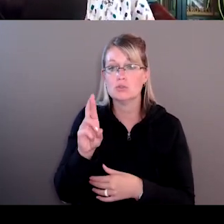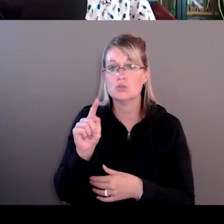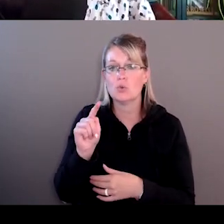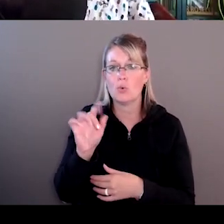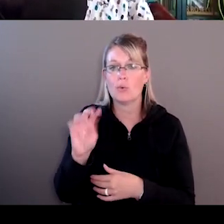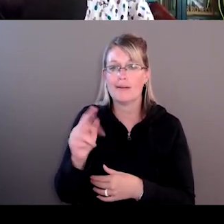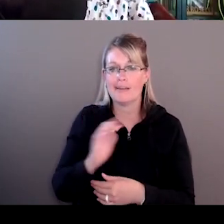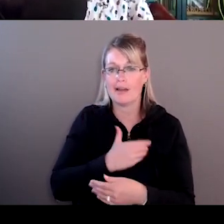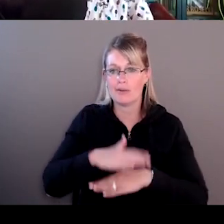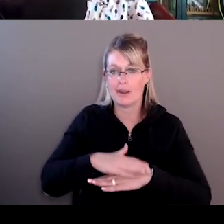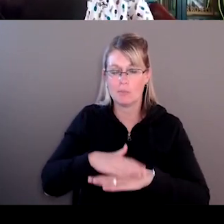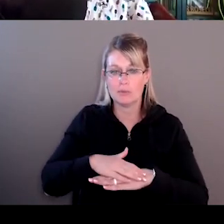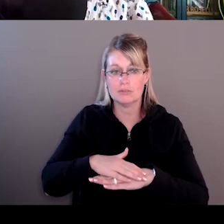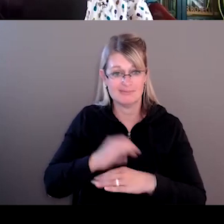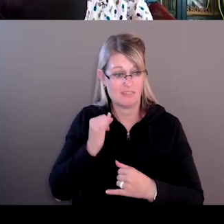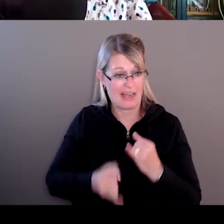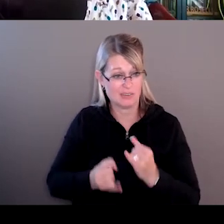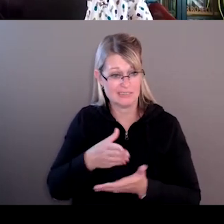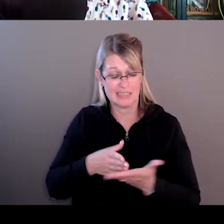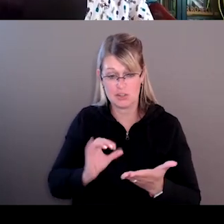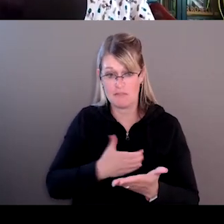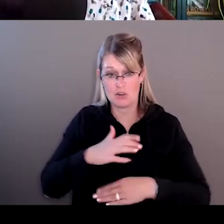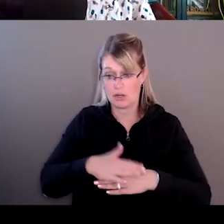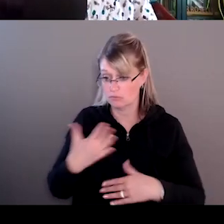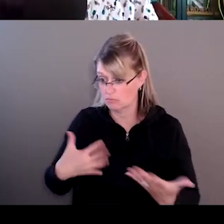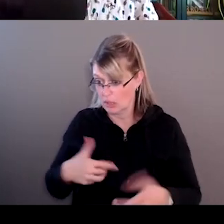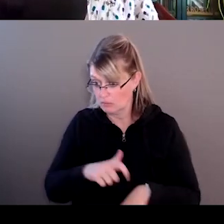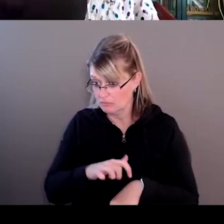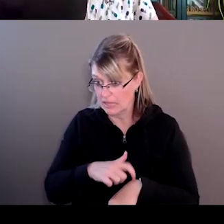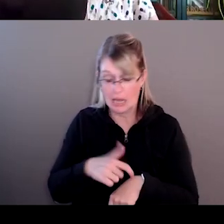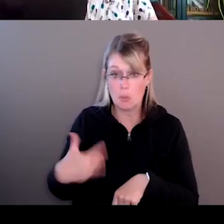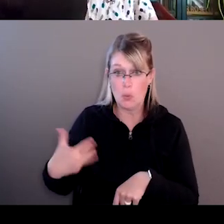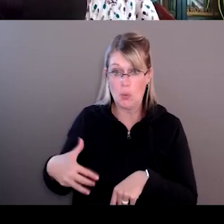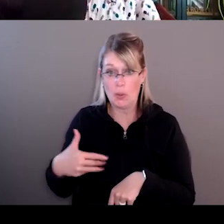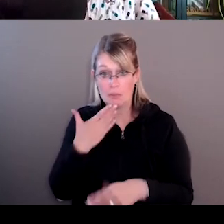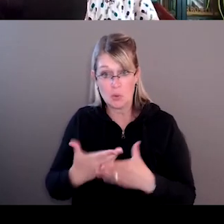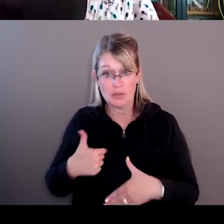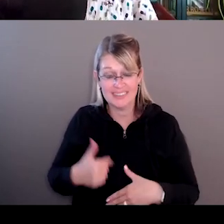This is the final section of my talk. I am doing alarmingly great on time. This is also the section